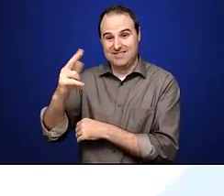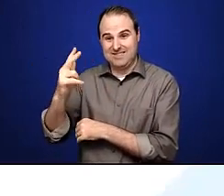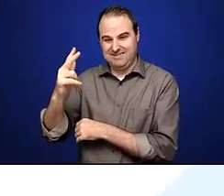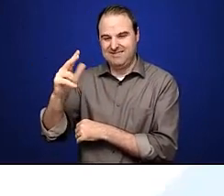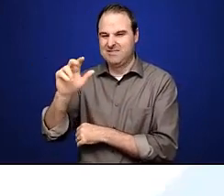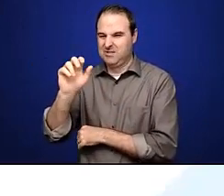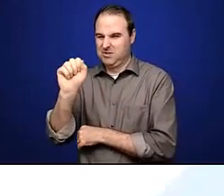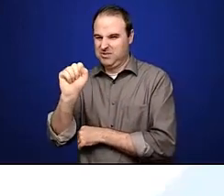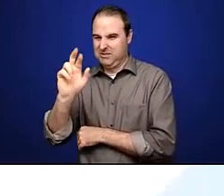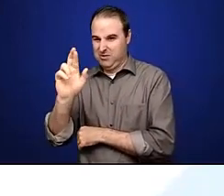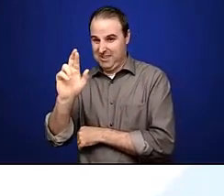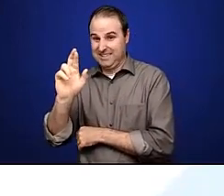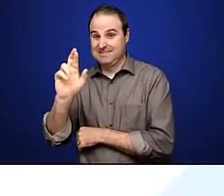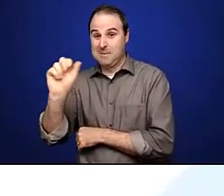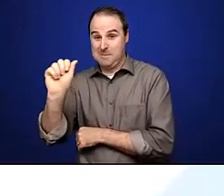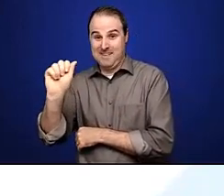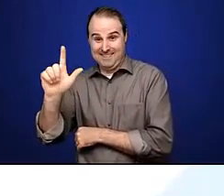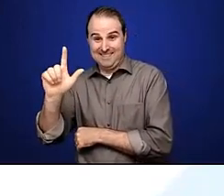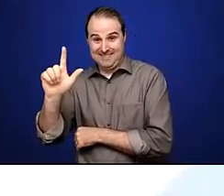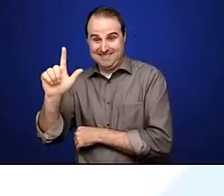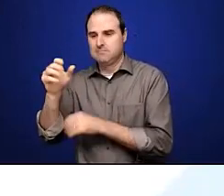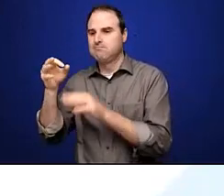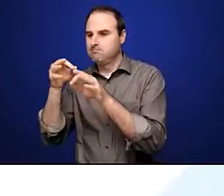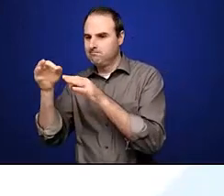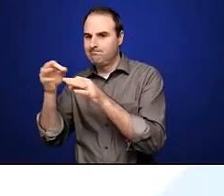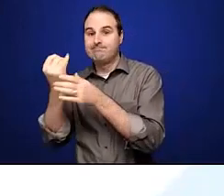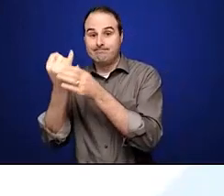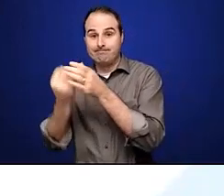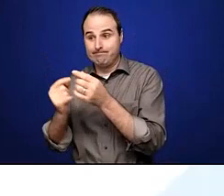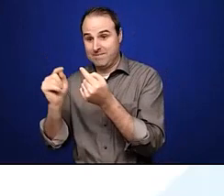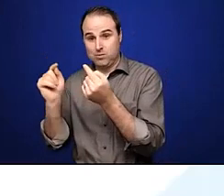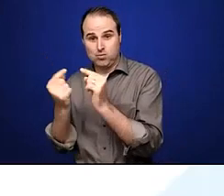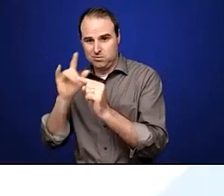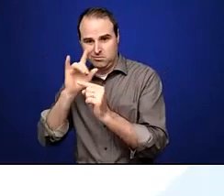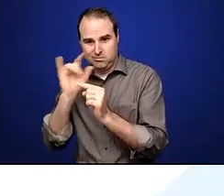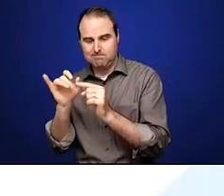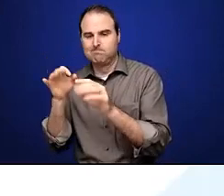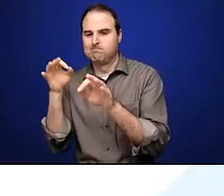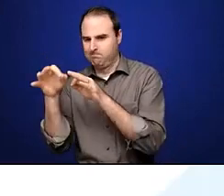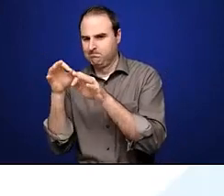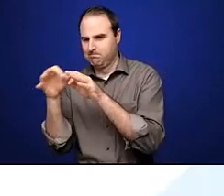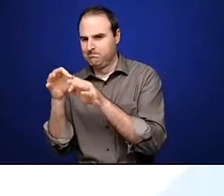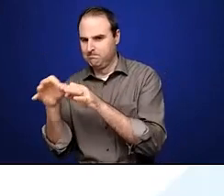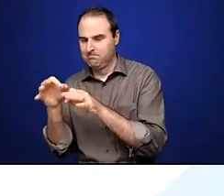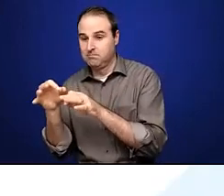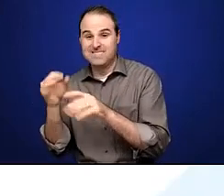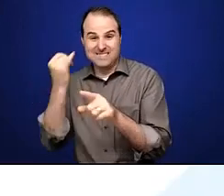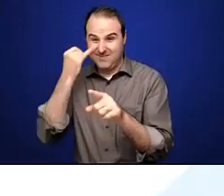a great job of explaining spinal cord injury in itself. But just for those that weren't and just to reiterate,